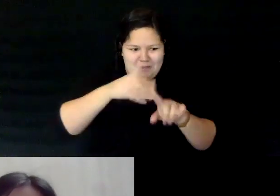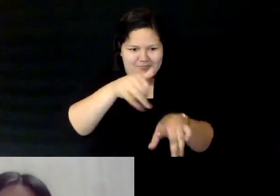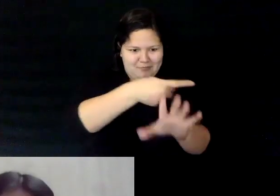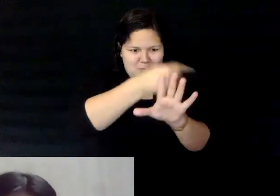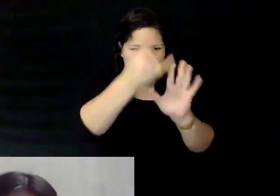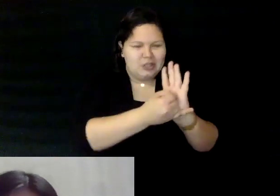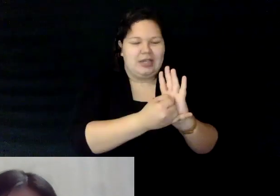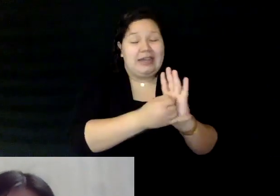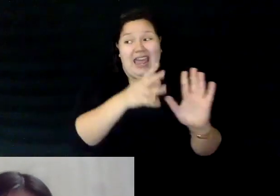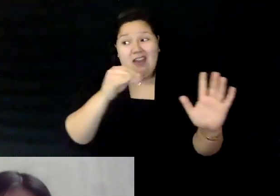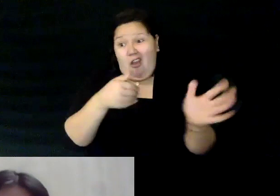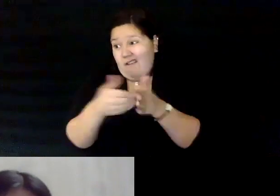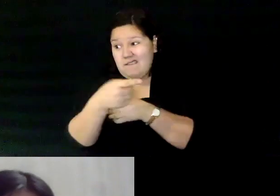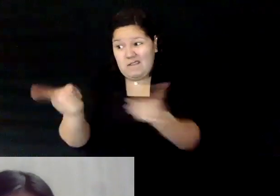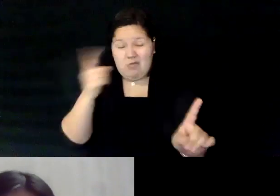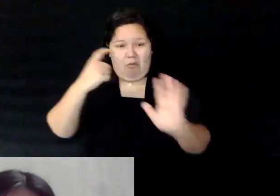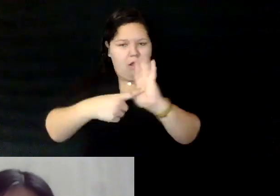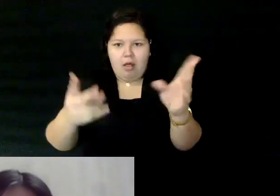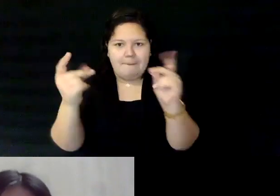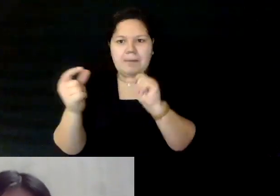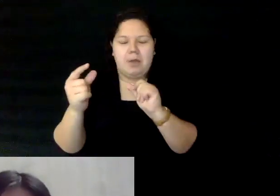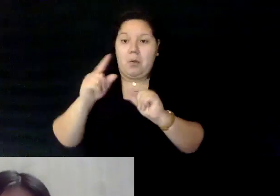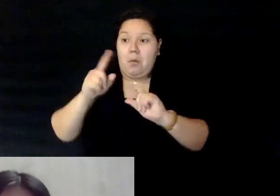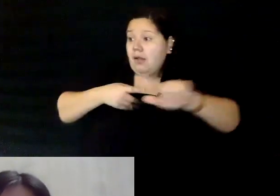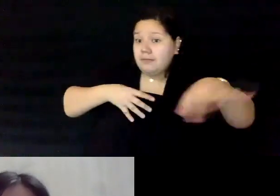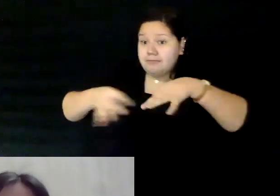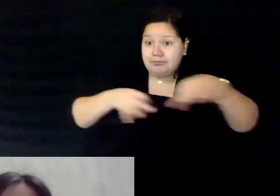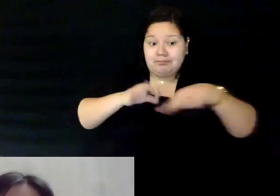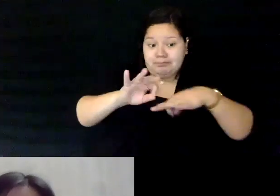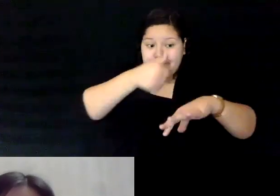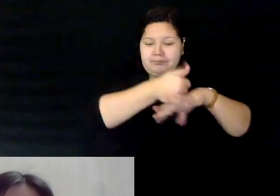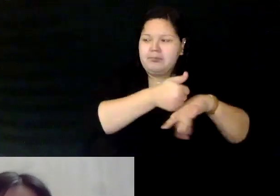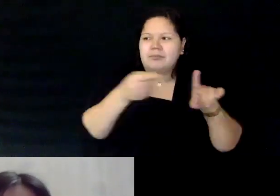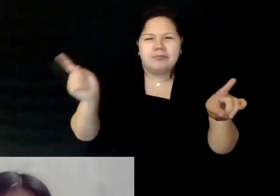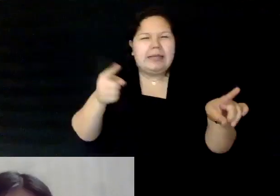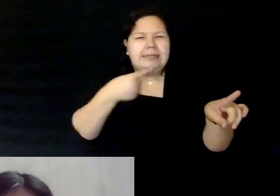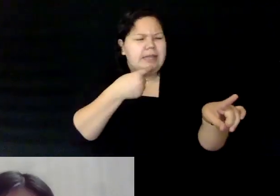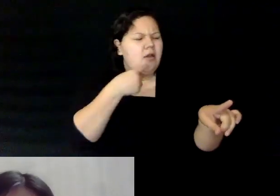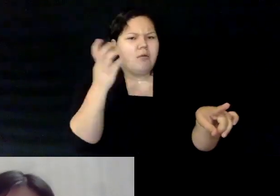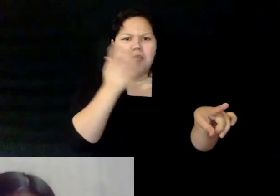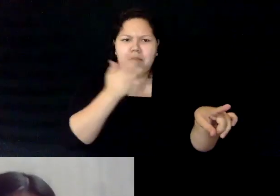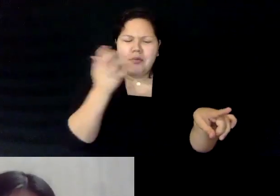point out when we start to tell them about the exhibition, is just how incredibly timely it is.